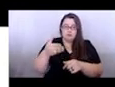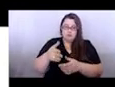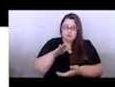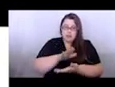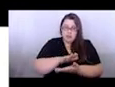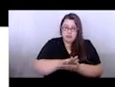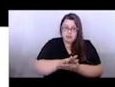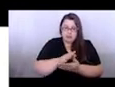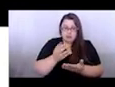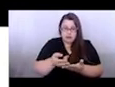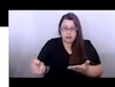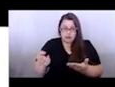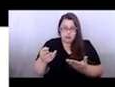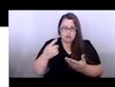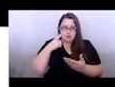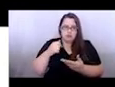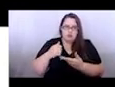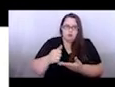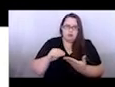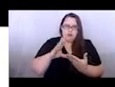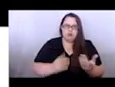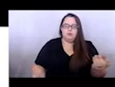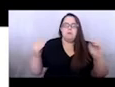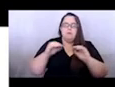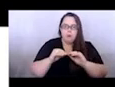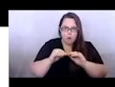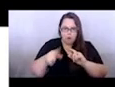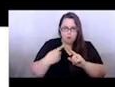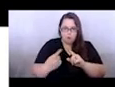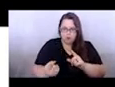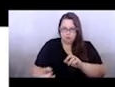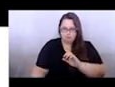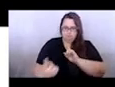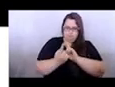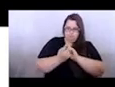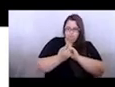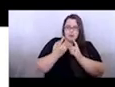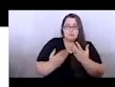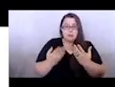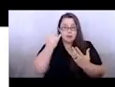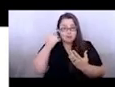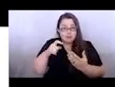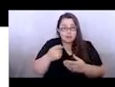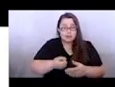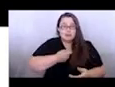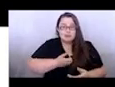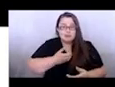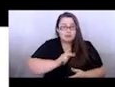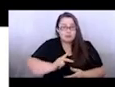able to help students more whenever they do come to you. Maybe if they need to talk about personal issues or tutoring.